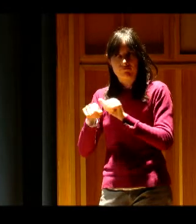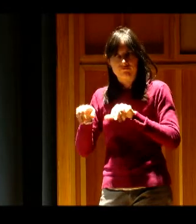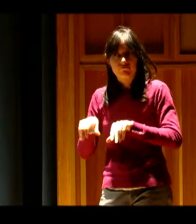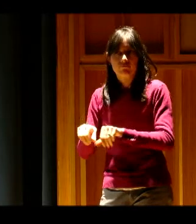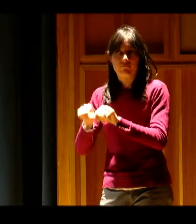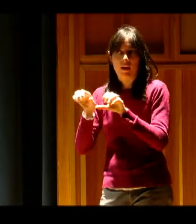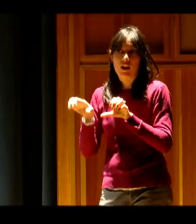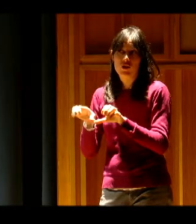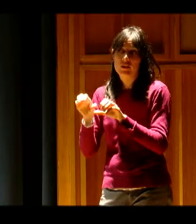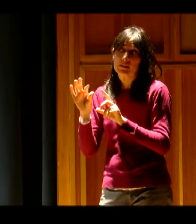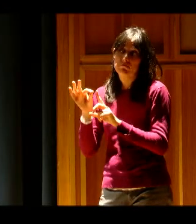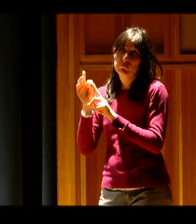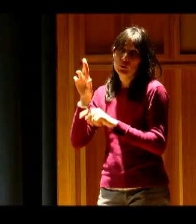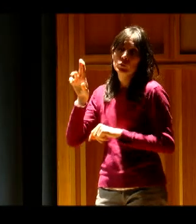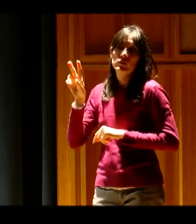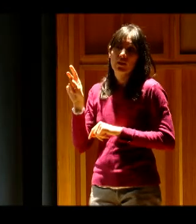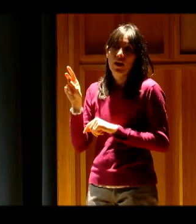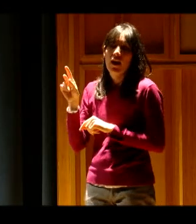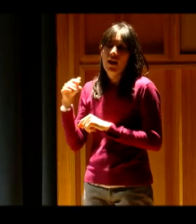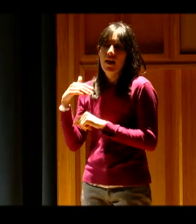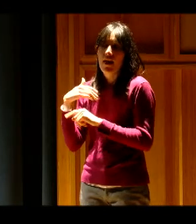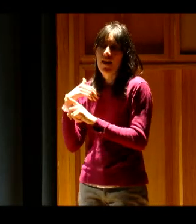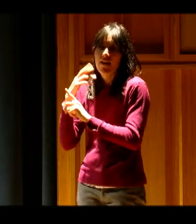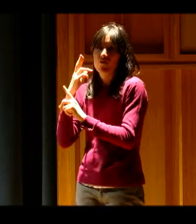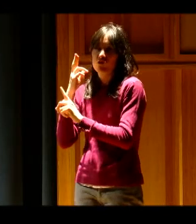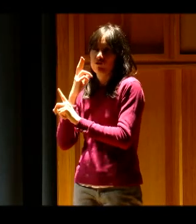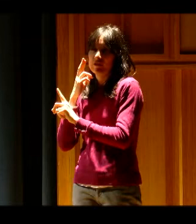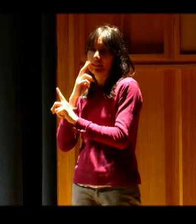and there is a specific reason for that which I'll come on to in a minute,